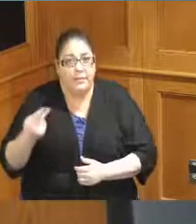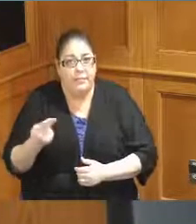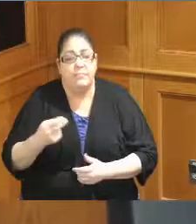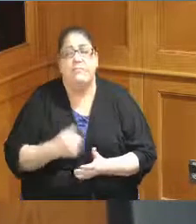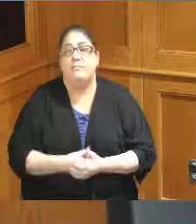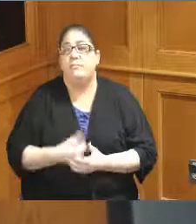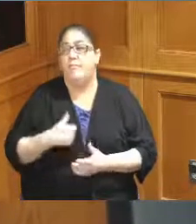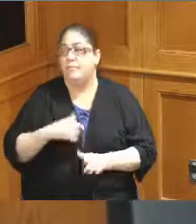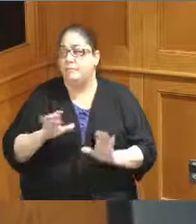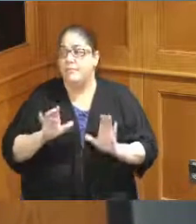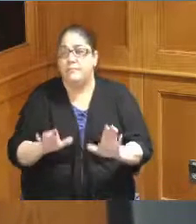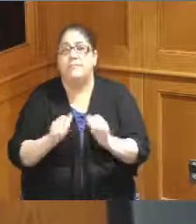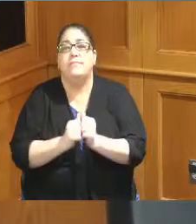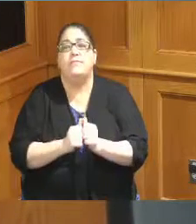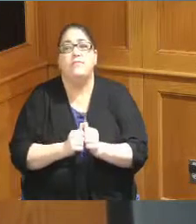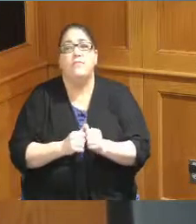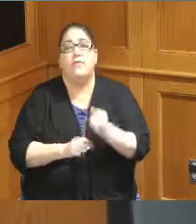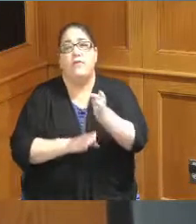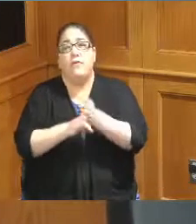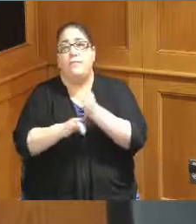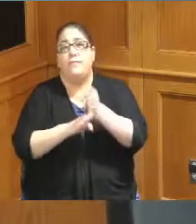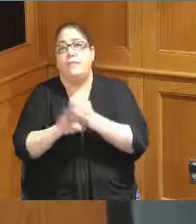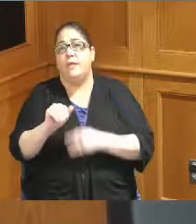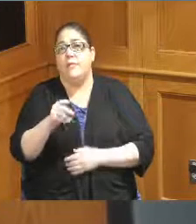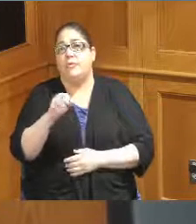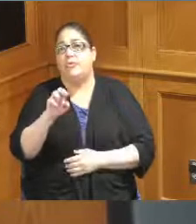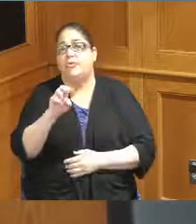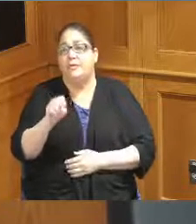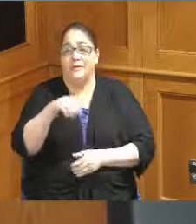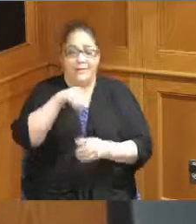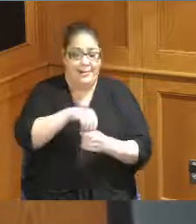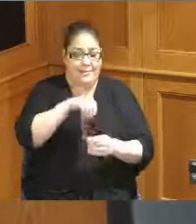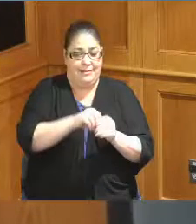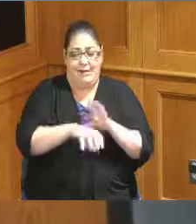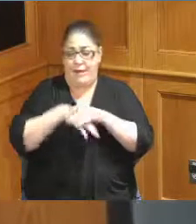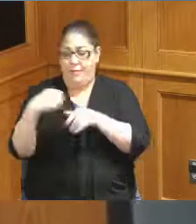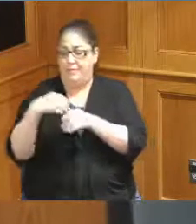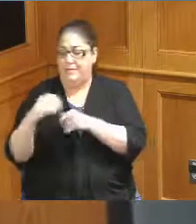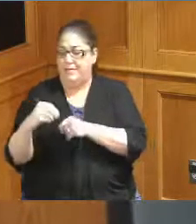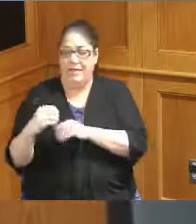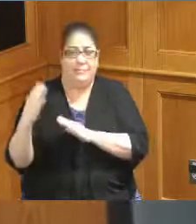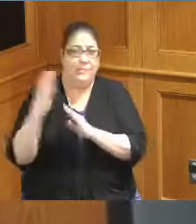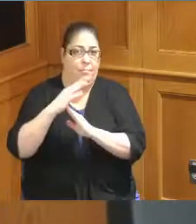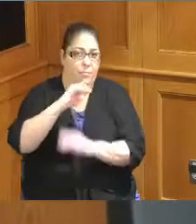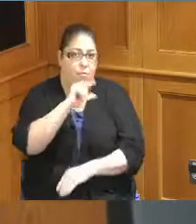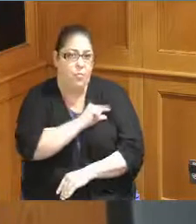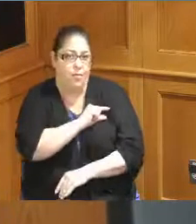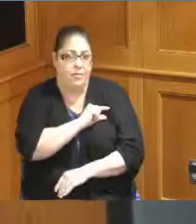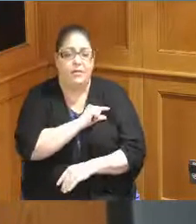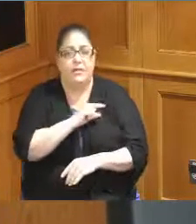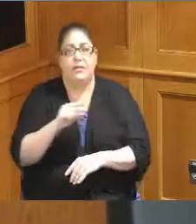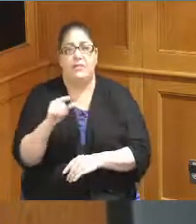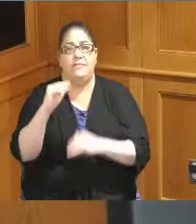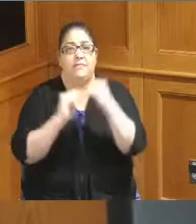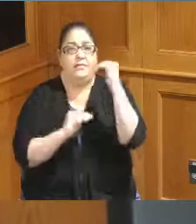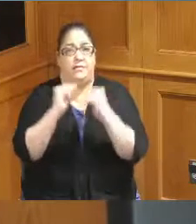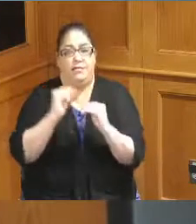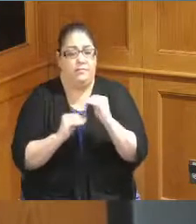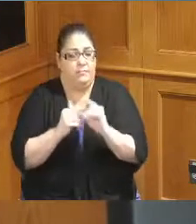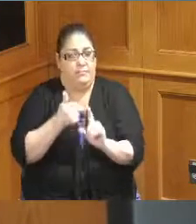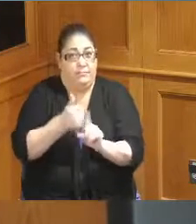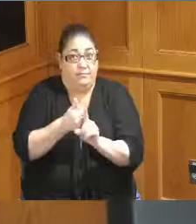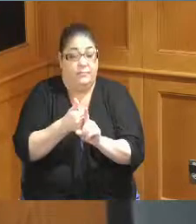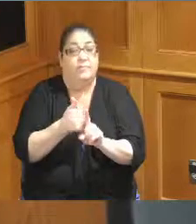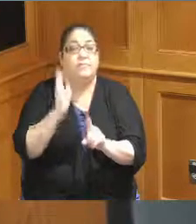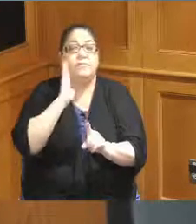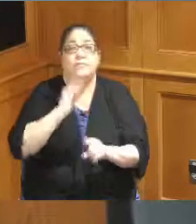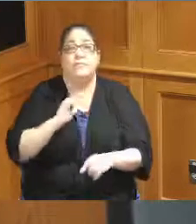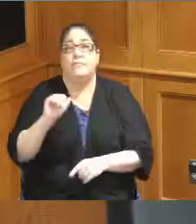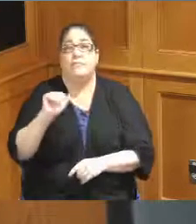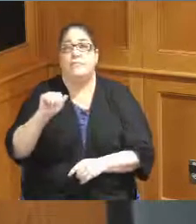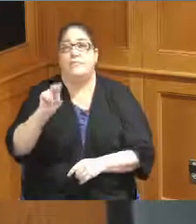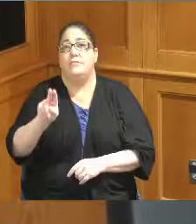a amateur indoor outdoor state-of-the-art facility that can house the AAU tournaments and all the